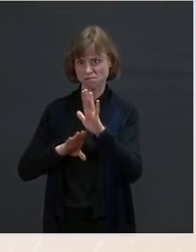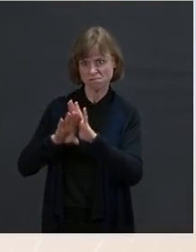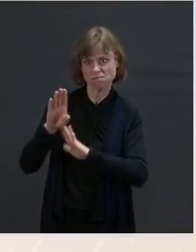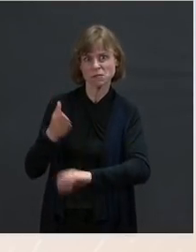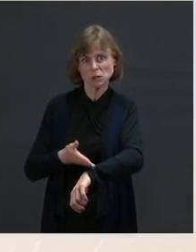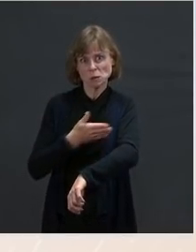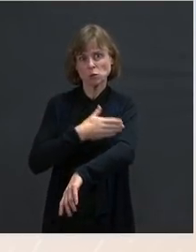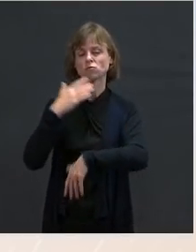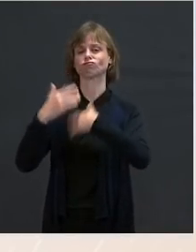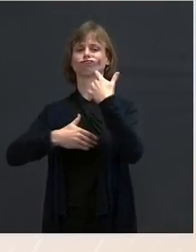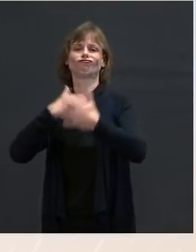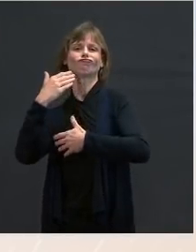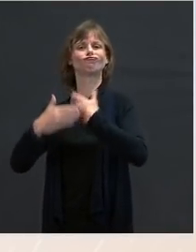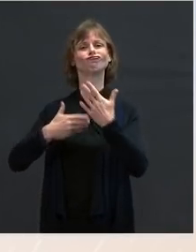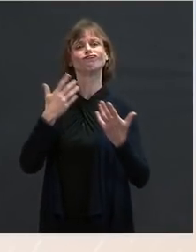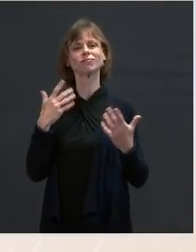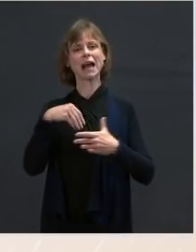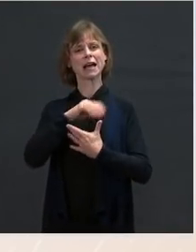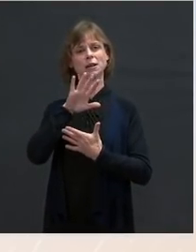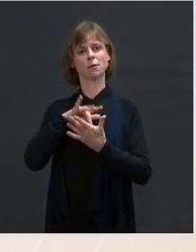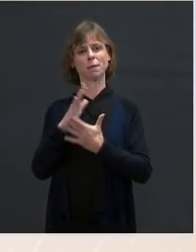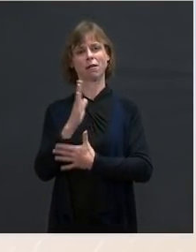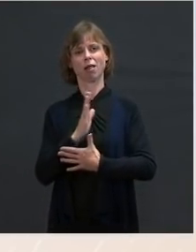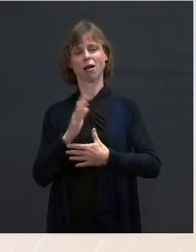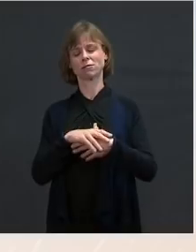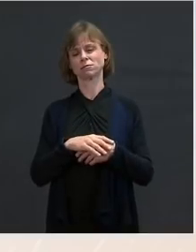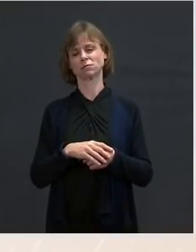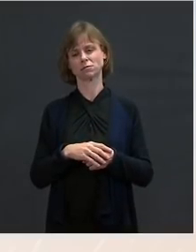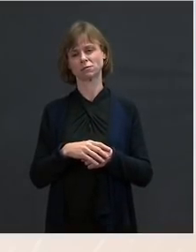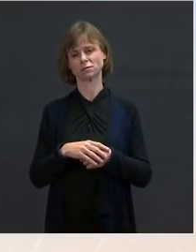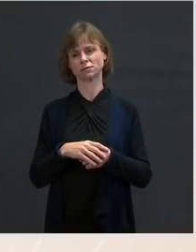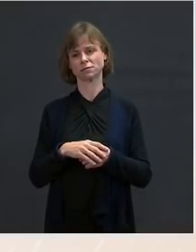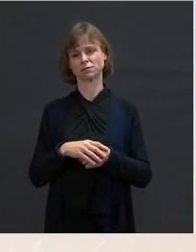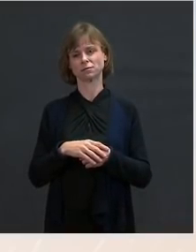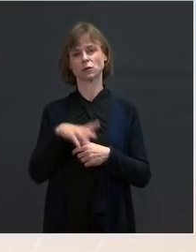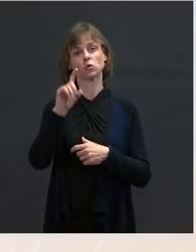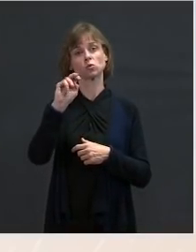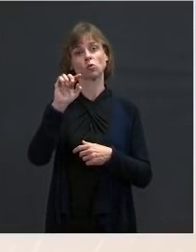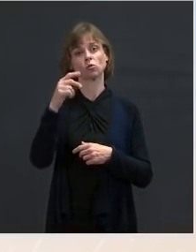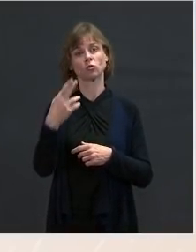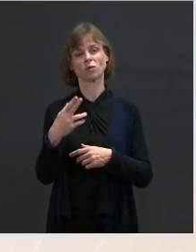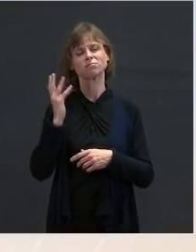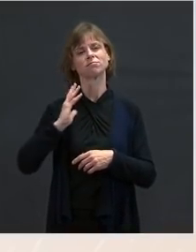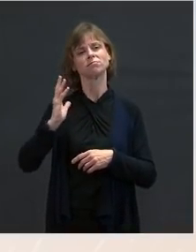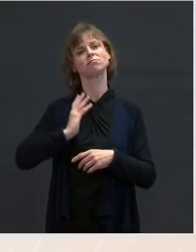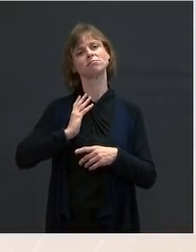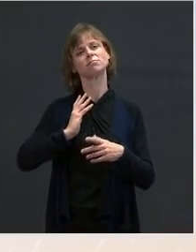ranging from the Chamber of Commerce to labor unions. Miguel Cardona, a public school teacher -- former public school teacher, who will champion